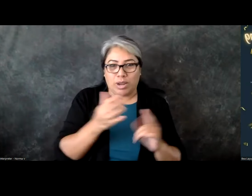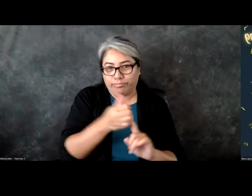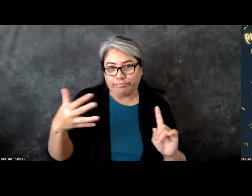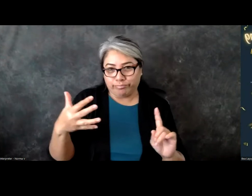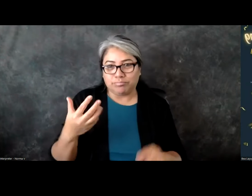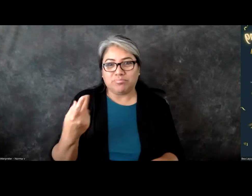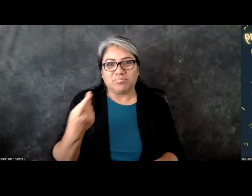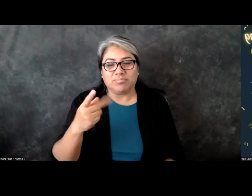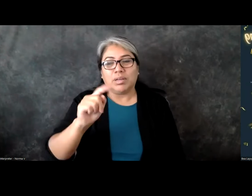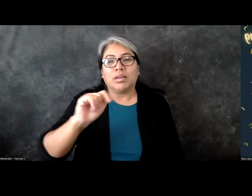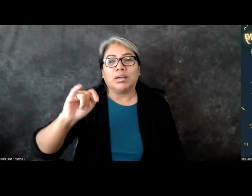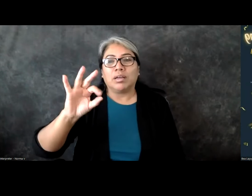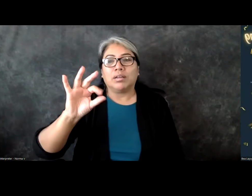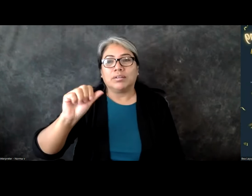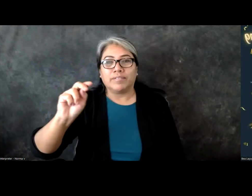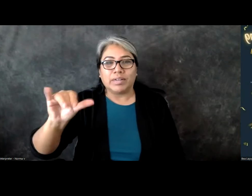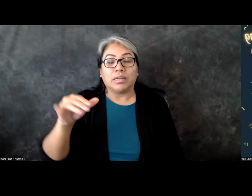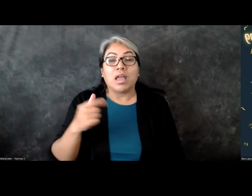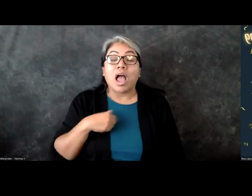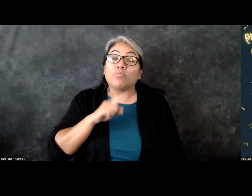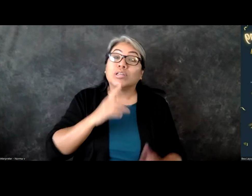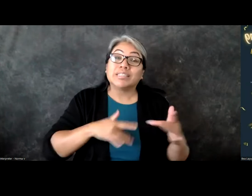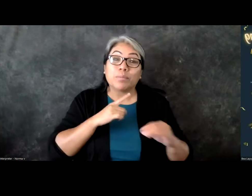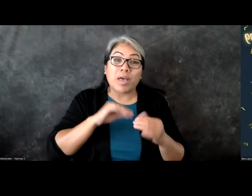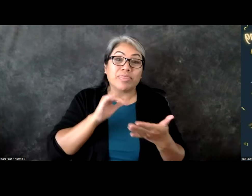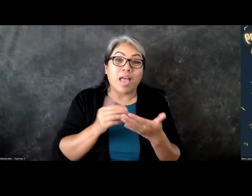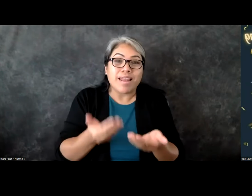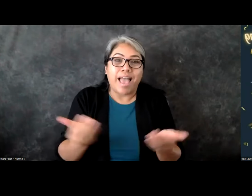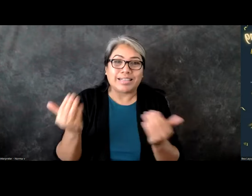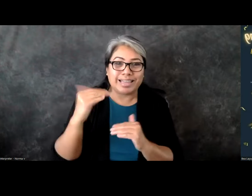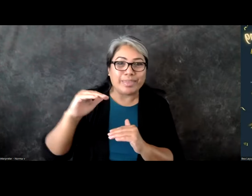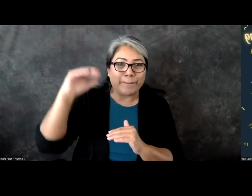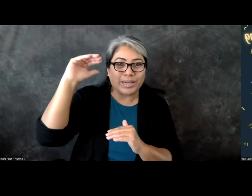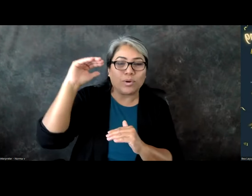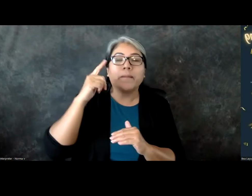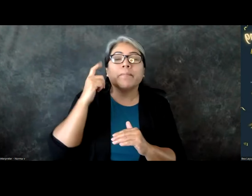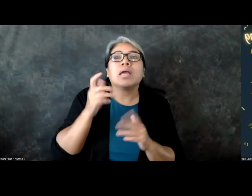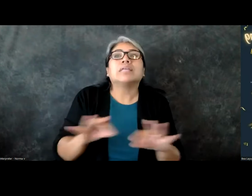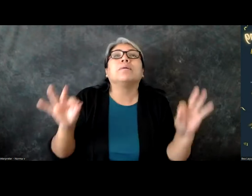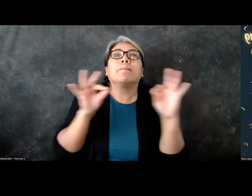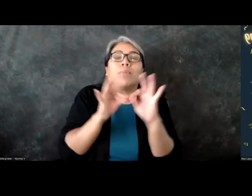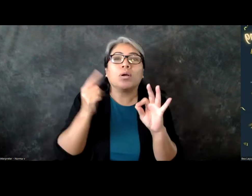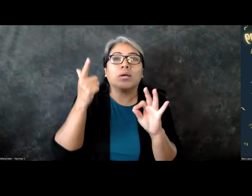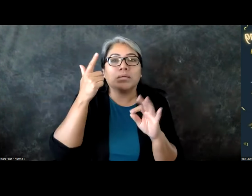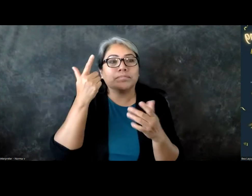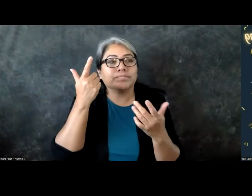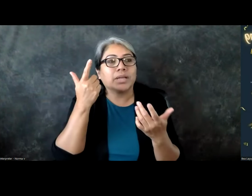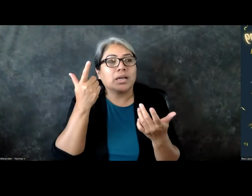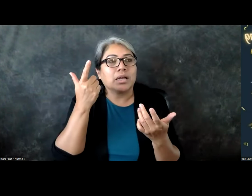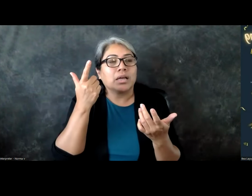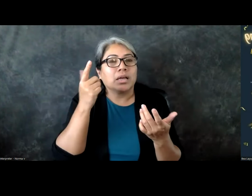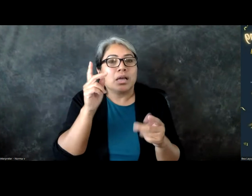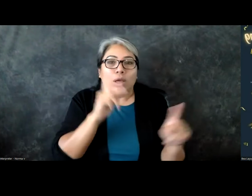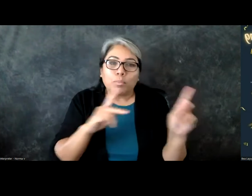what I will be talking -- or Tiffany and I will be talking about that today. I'm really excited about this asset limit